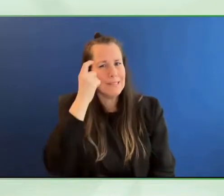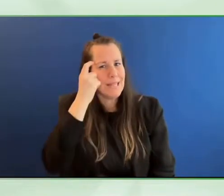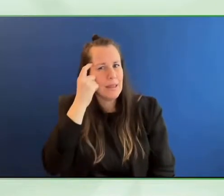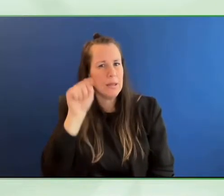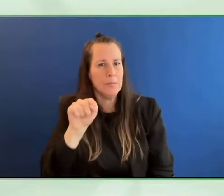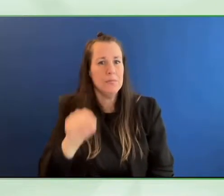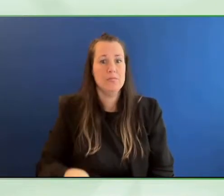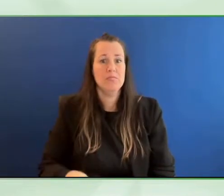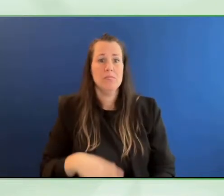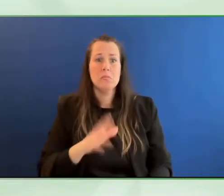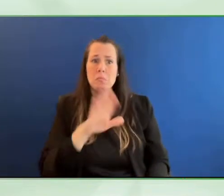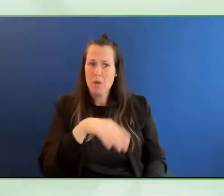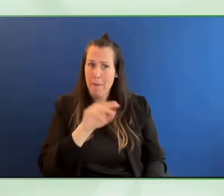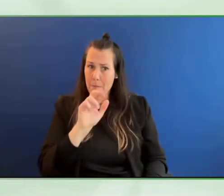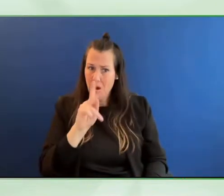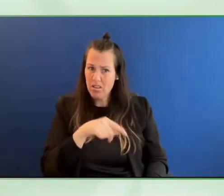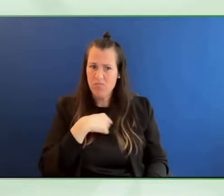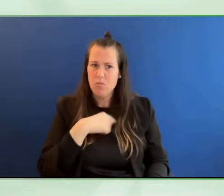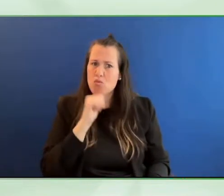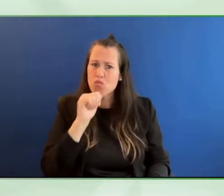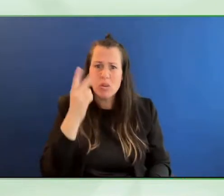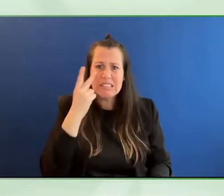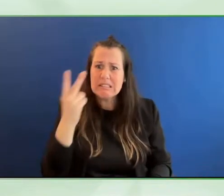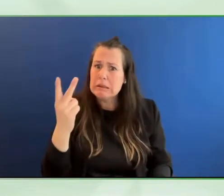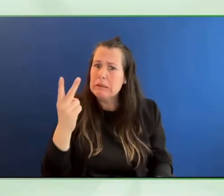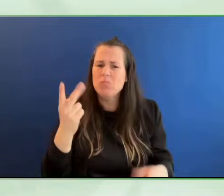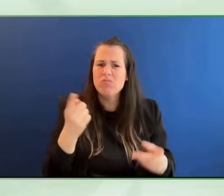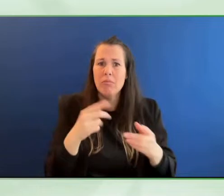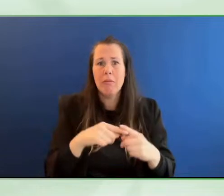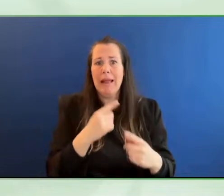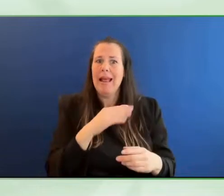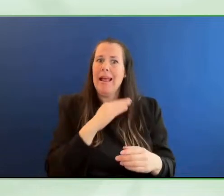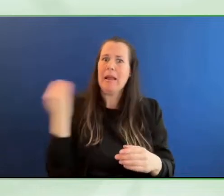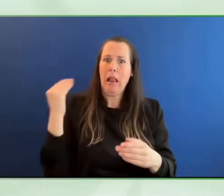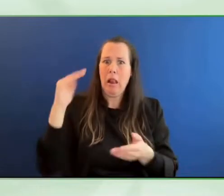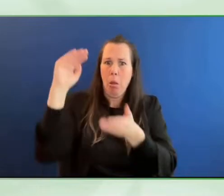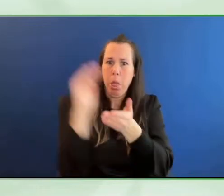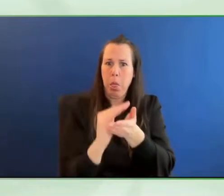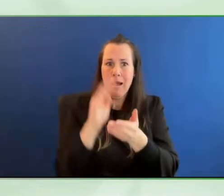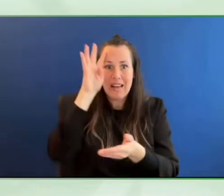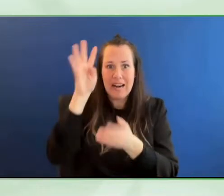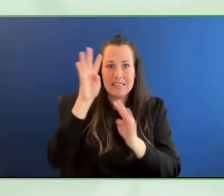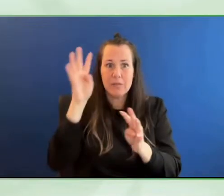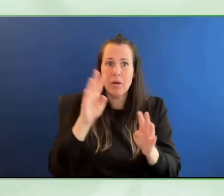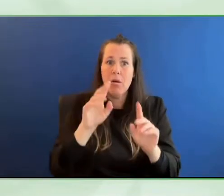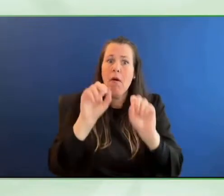Thank you very much for joining us, thank you Caroline and Christopher for that wonderful chat.